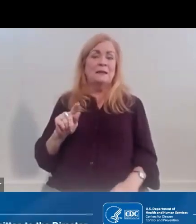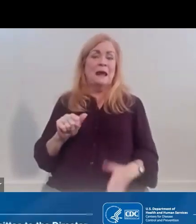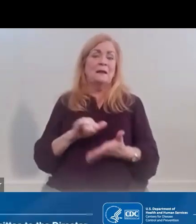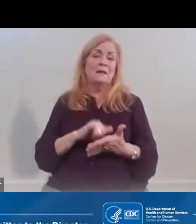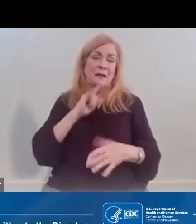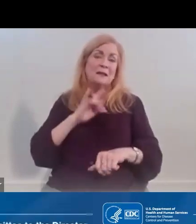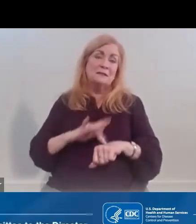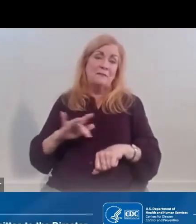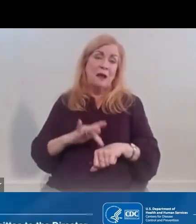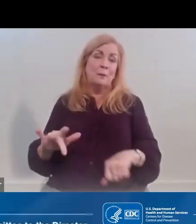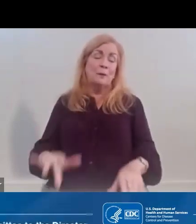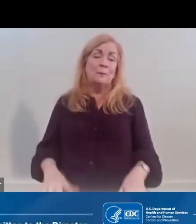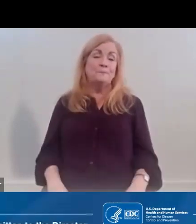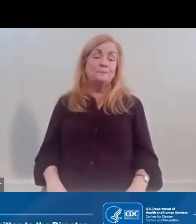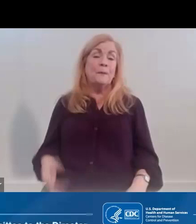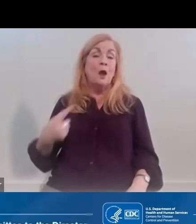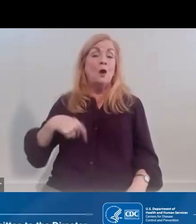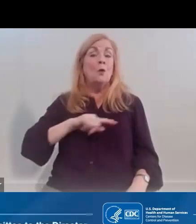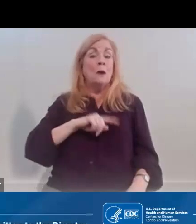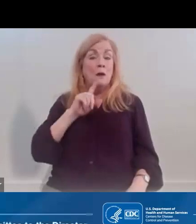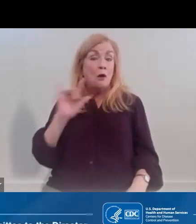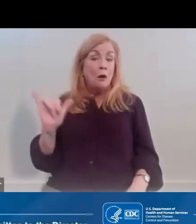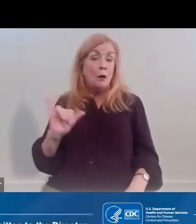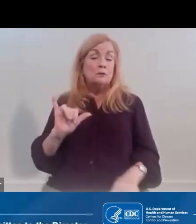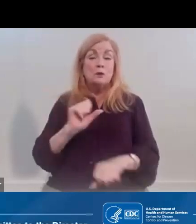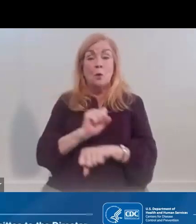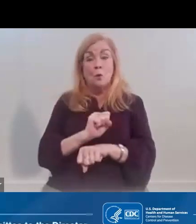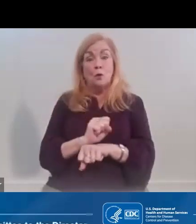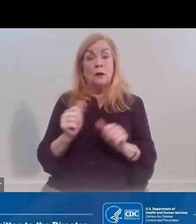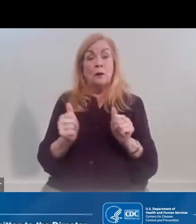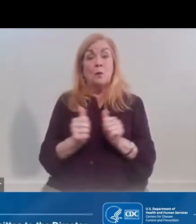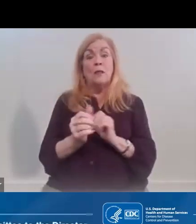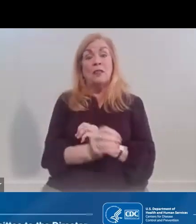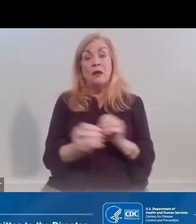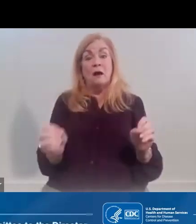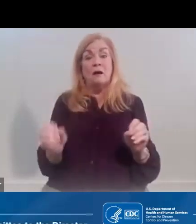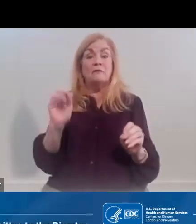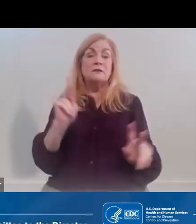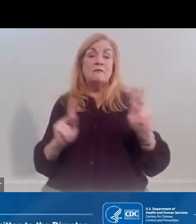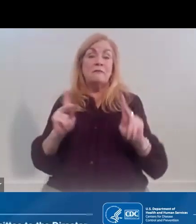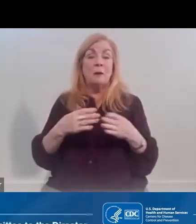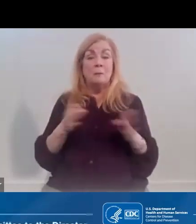We are also working with the Office of Public Health Data Surveillance and Technology,